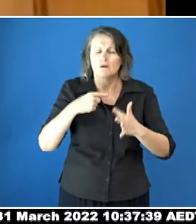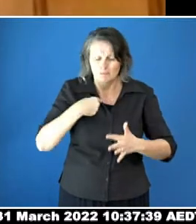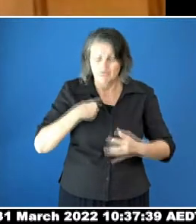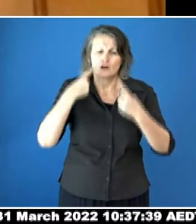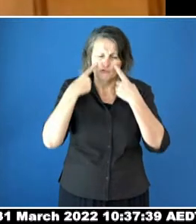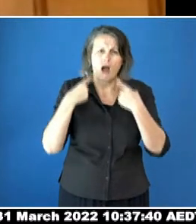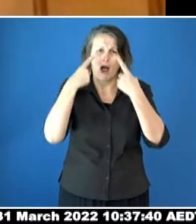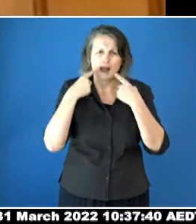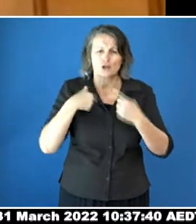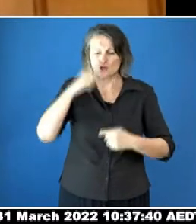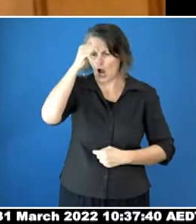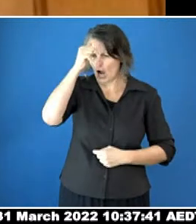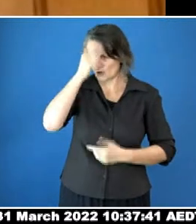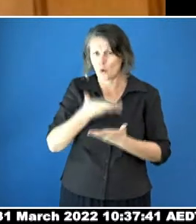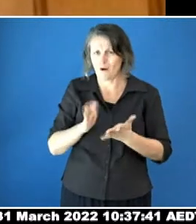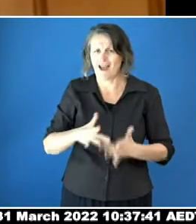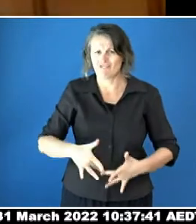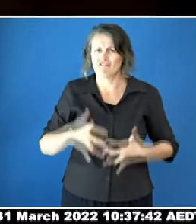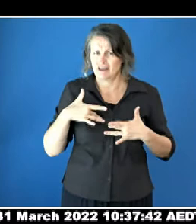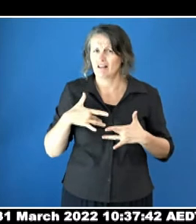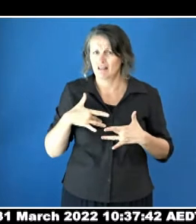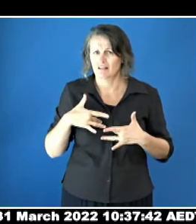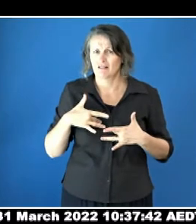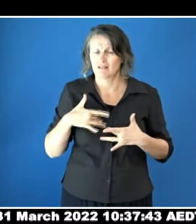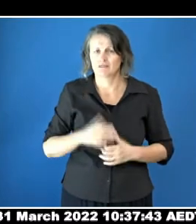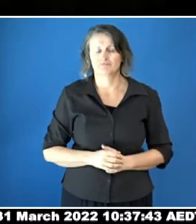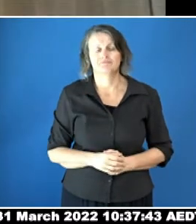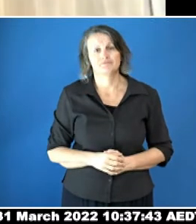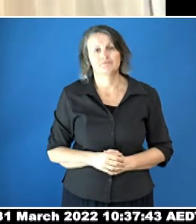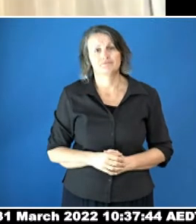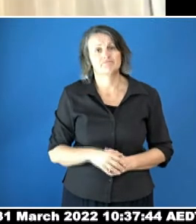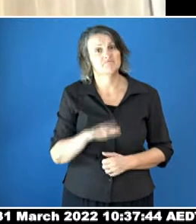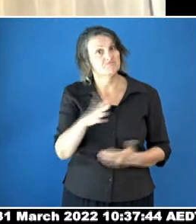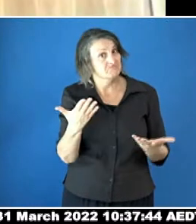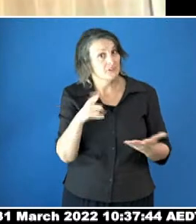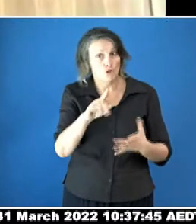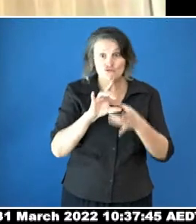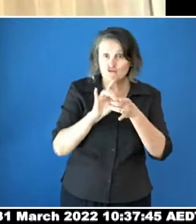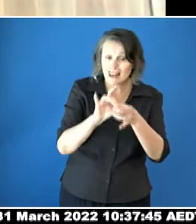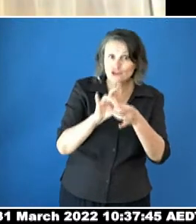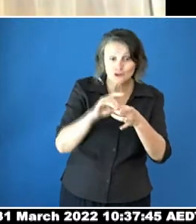And what about relationships? Well --